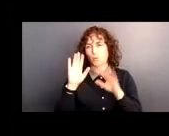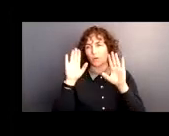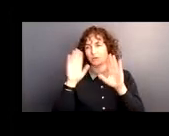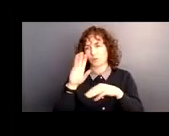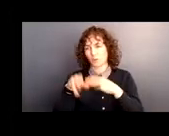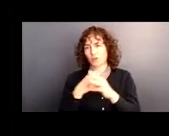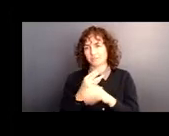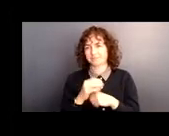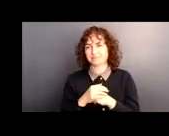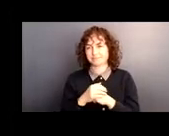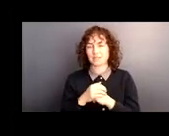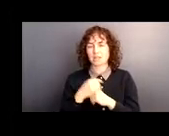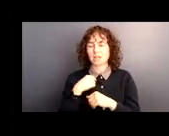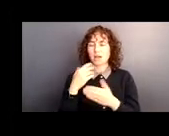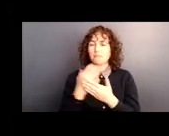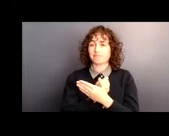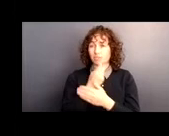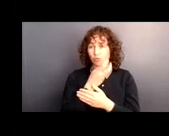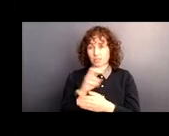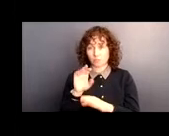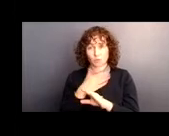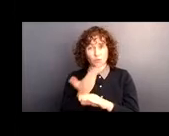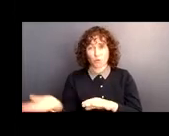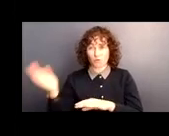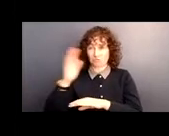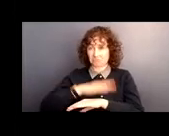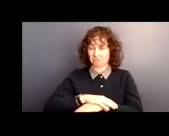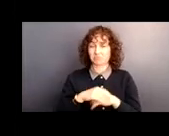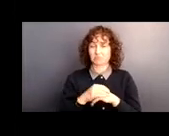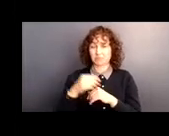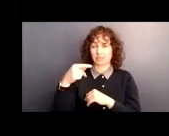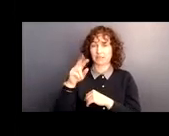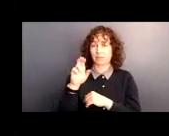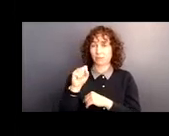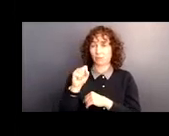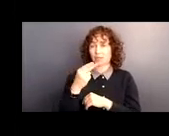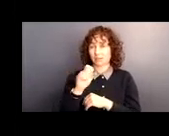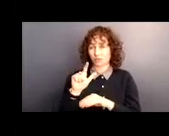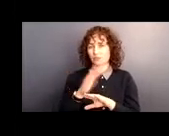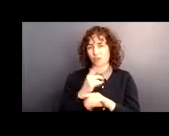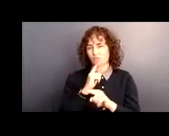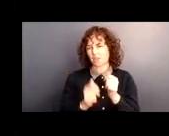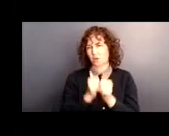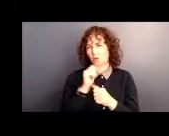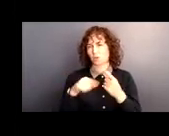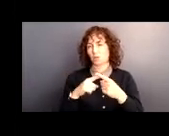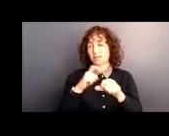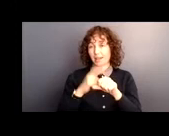I use transitional music all throughout the day. I use the Preservation Hall song mostly when it's time for them to do math